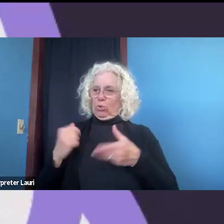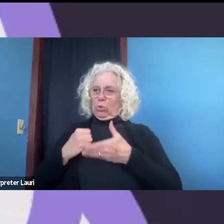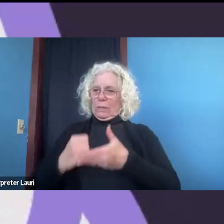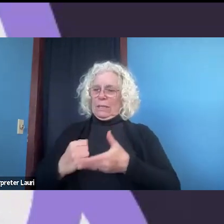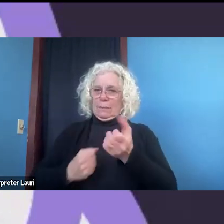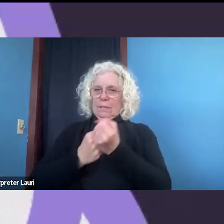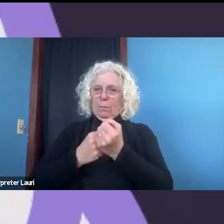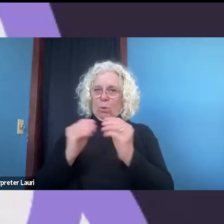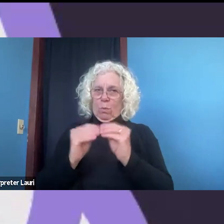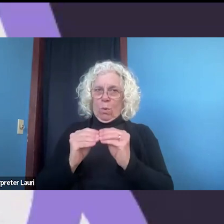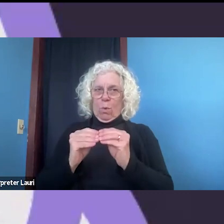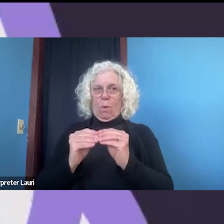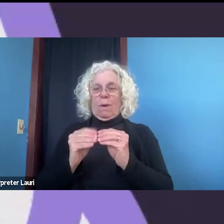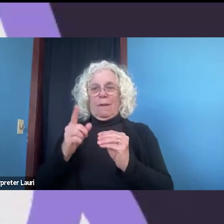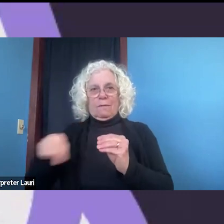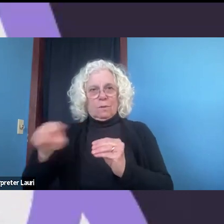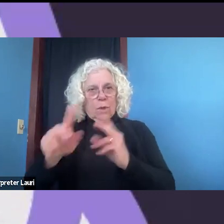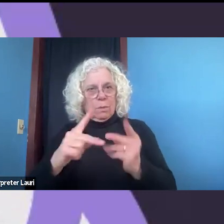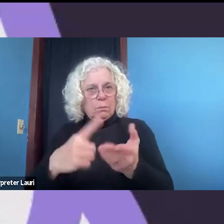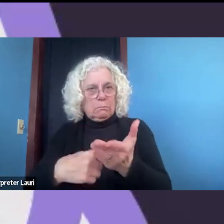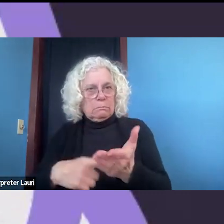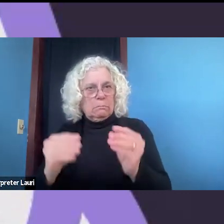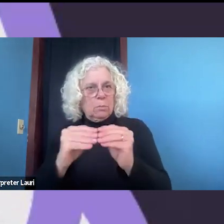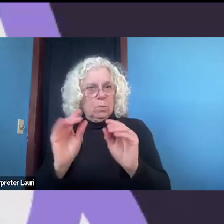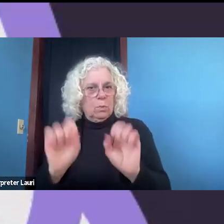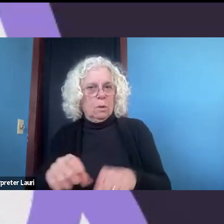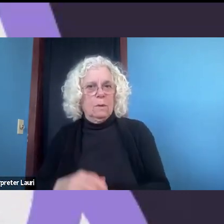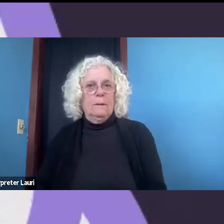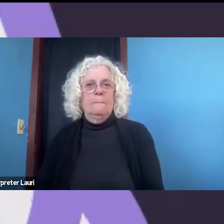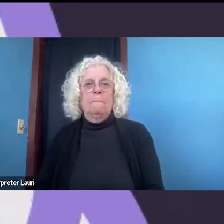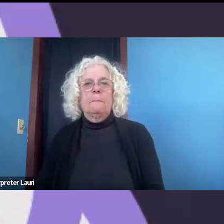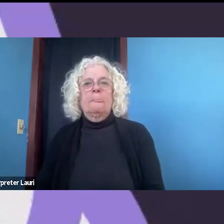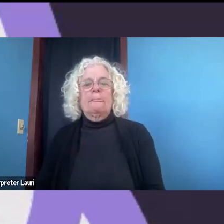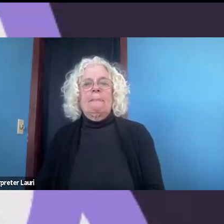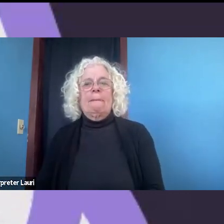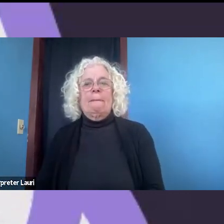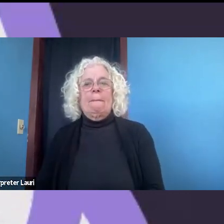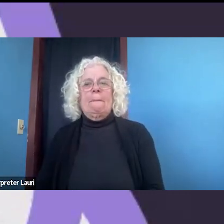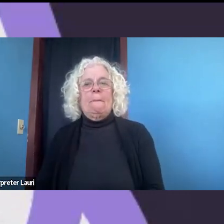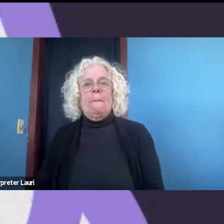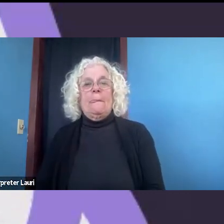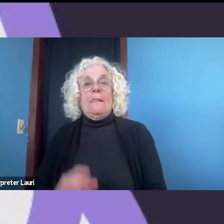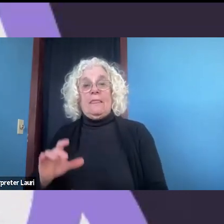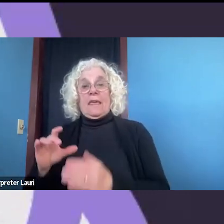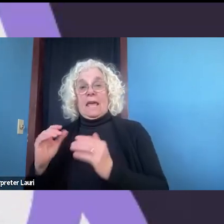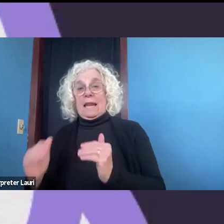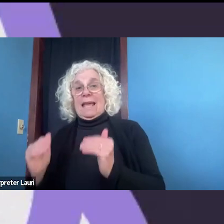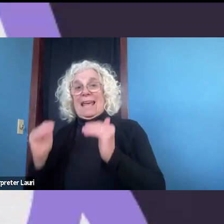amongst ourselves, partners and collaborators. Our updated Advancing Arts Locally page starts with the broad sentence